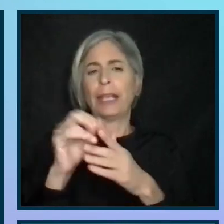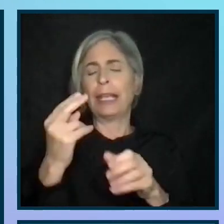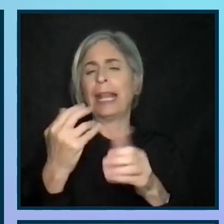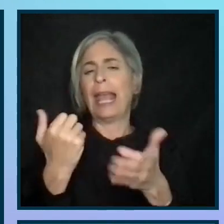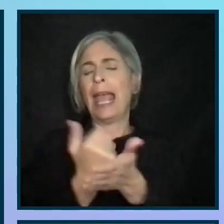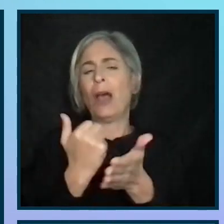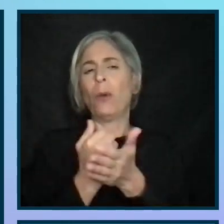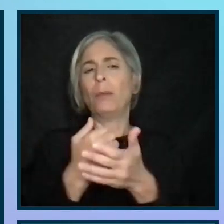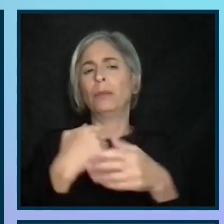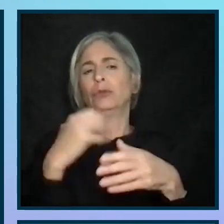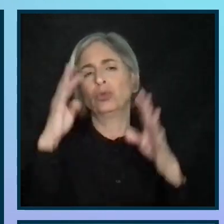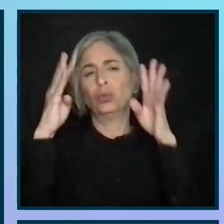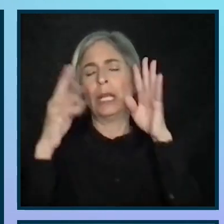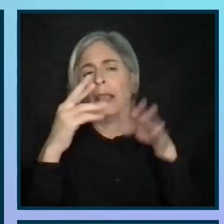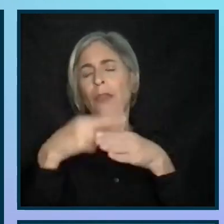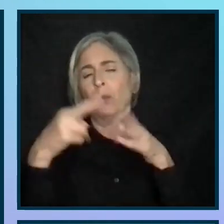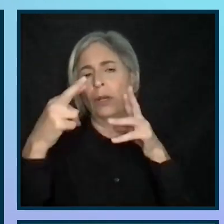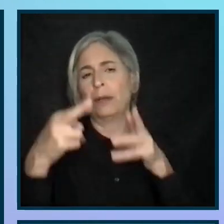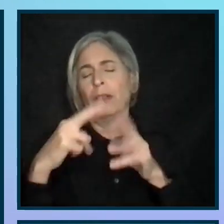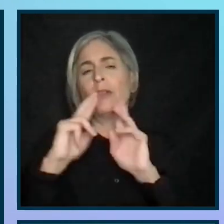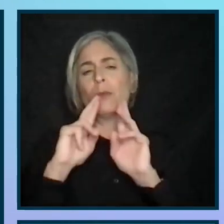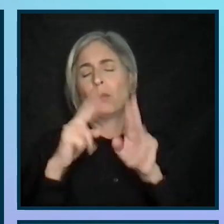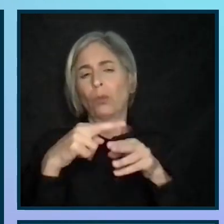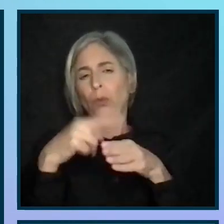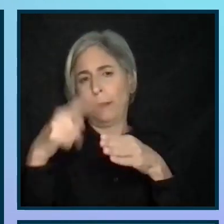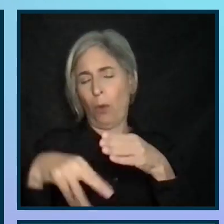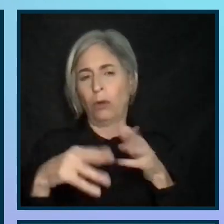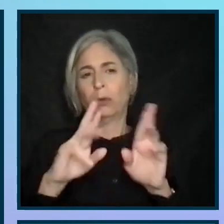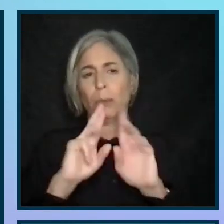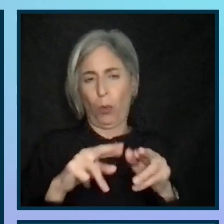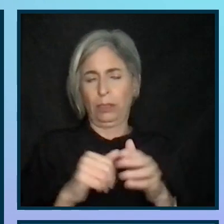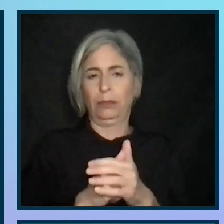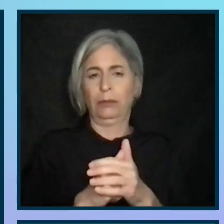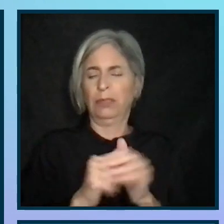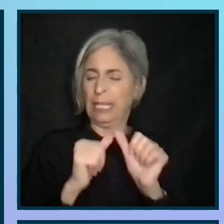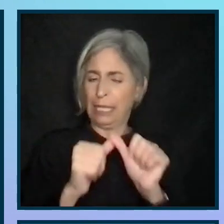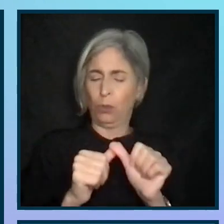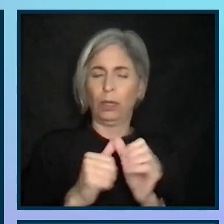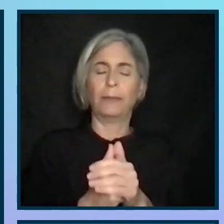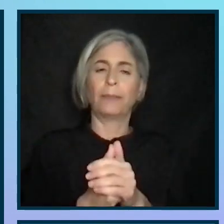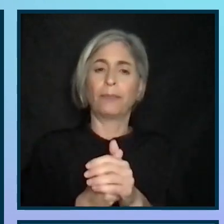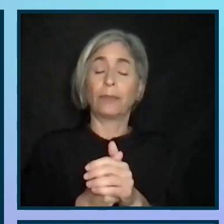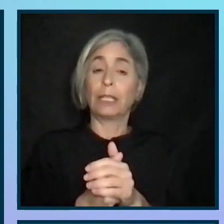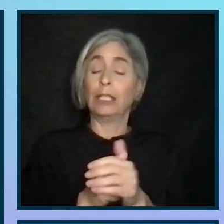those on a continual basis. Another way to do this, is to track your bugs.